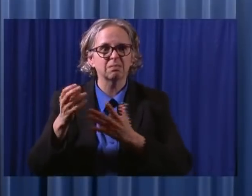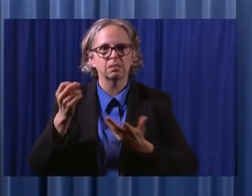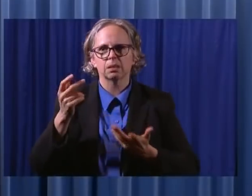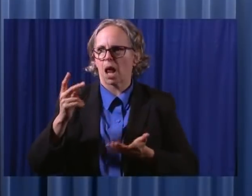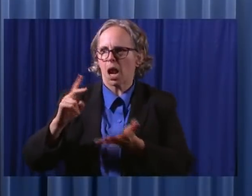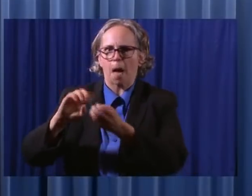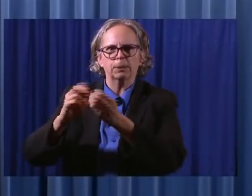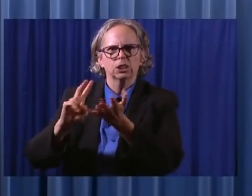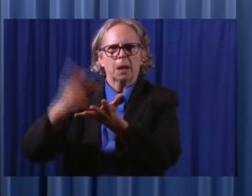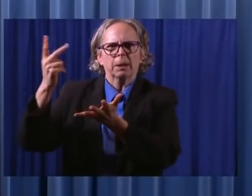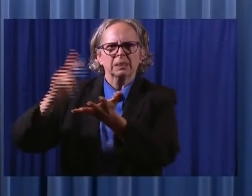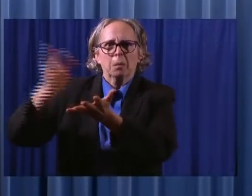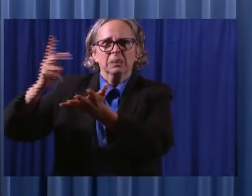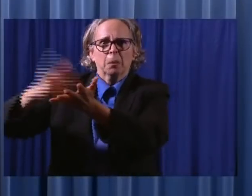INCREASE IN OUTPATIENT VISITS.